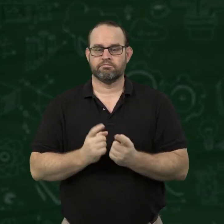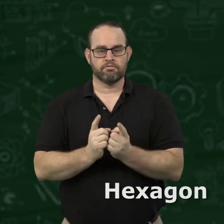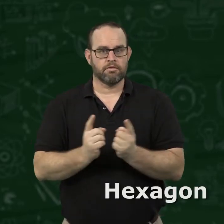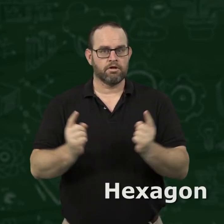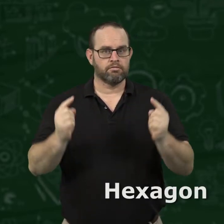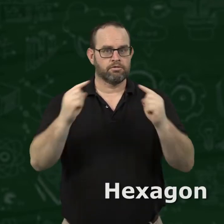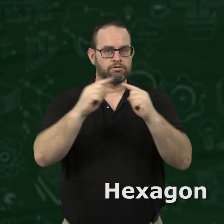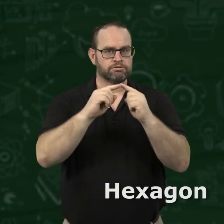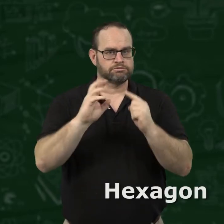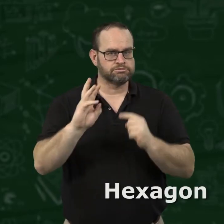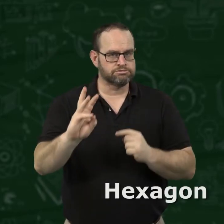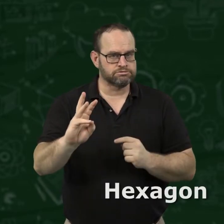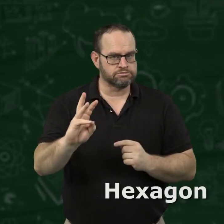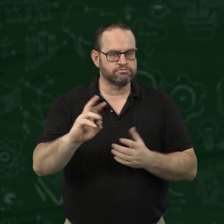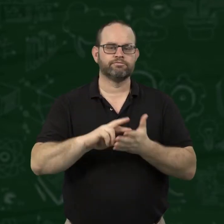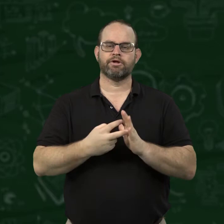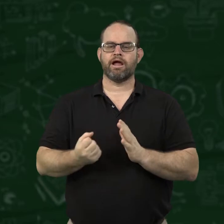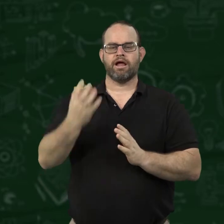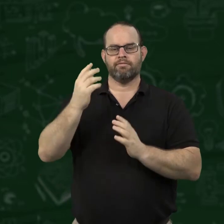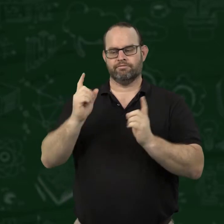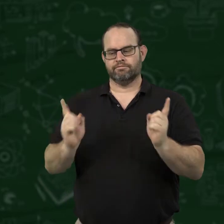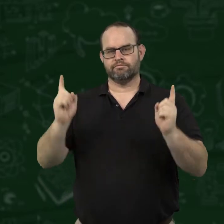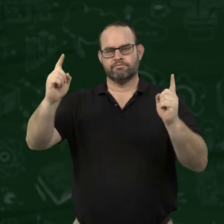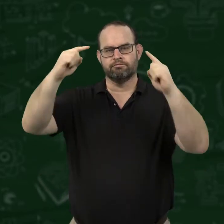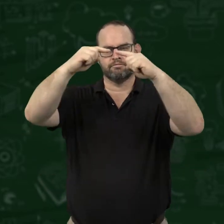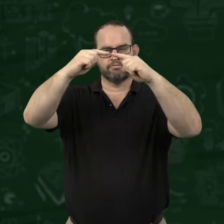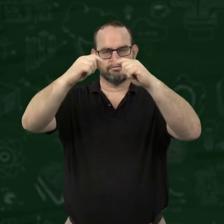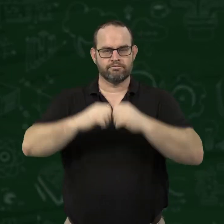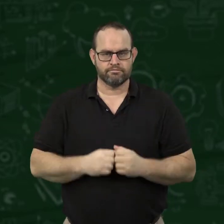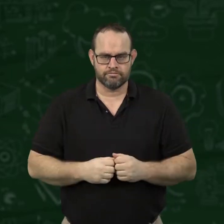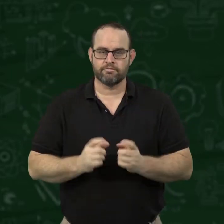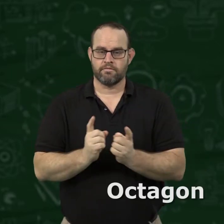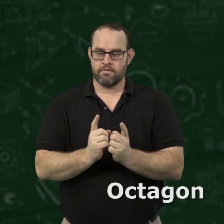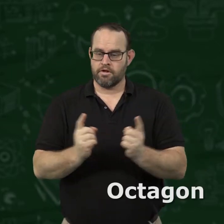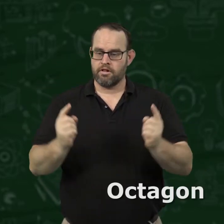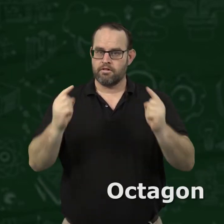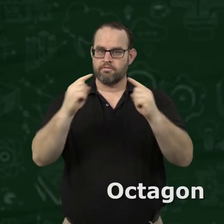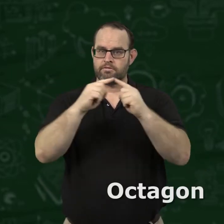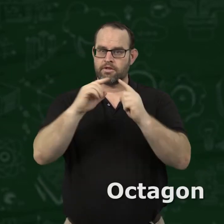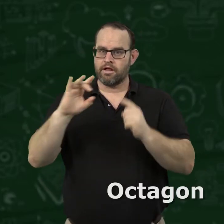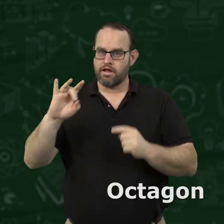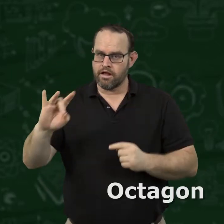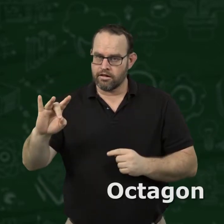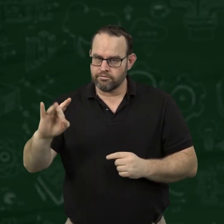A 6-sided polygon is a hexagon. An 8-sided polygon is an octagon.